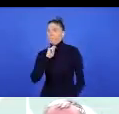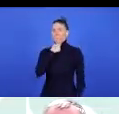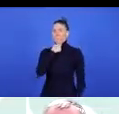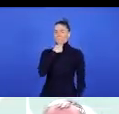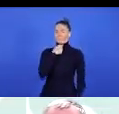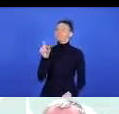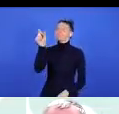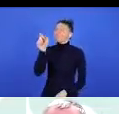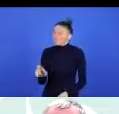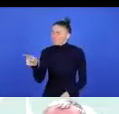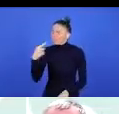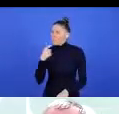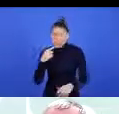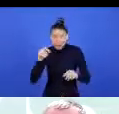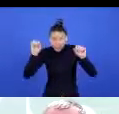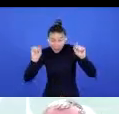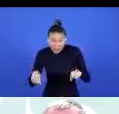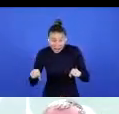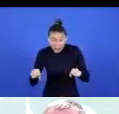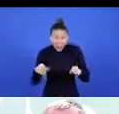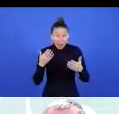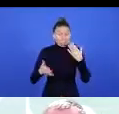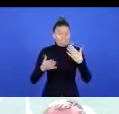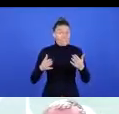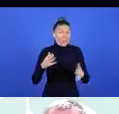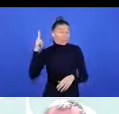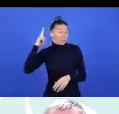runs low, I mute. Someone actually asked me if it was